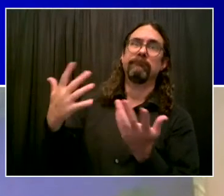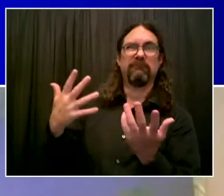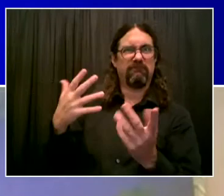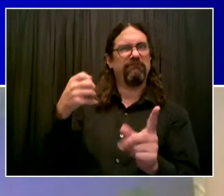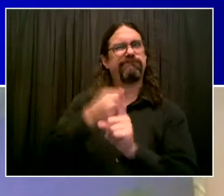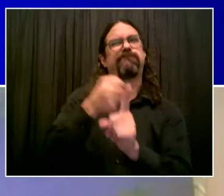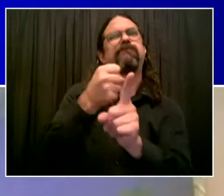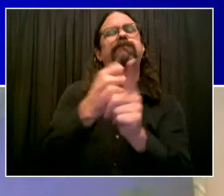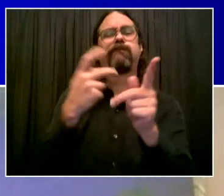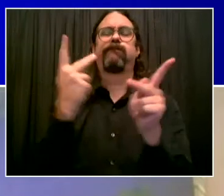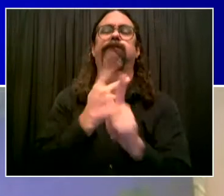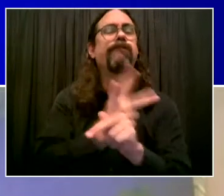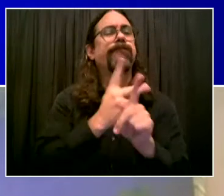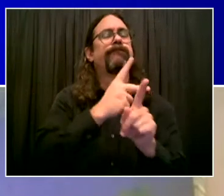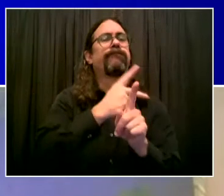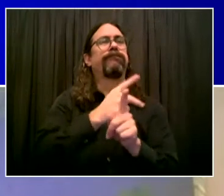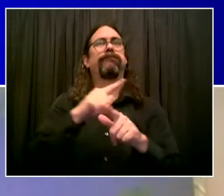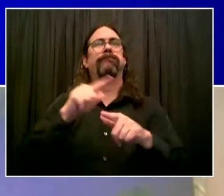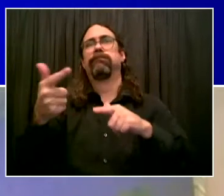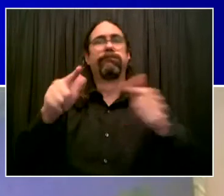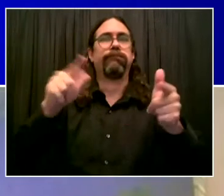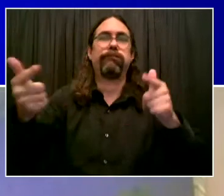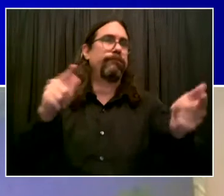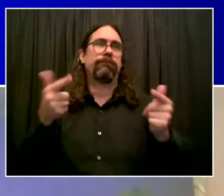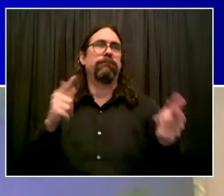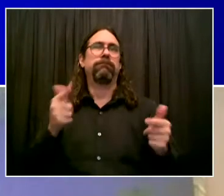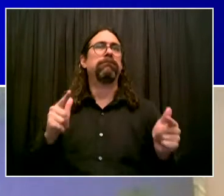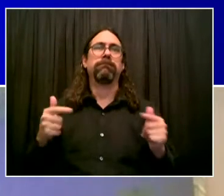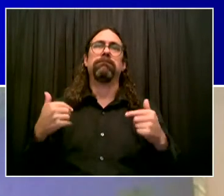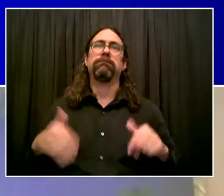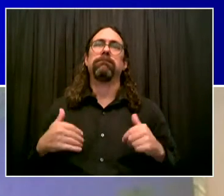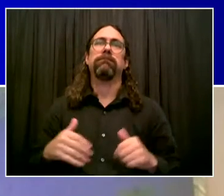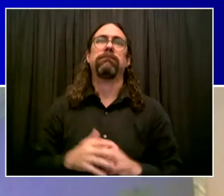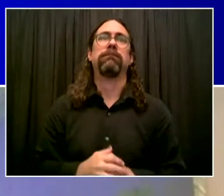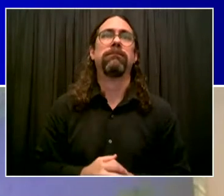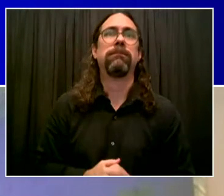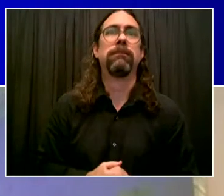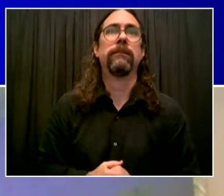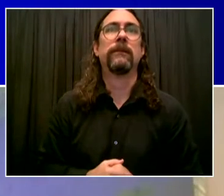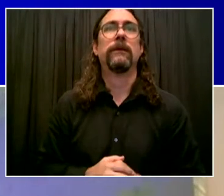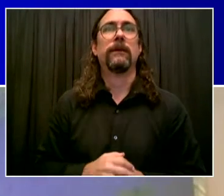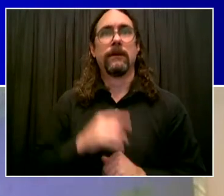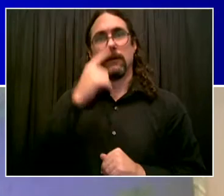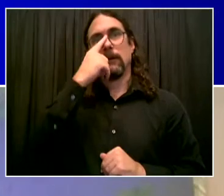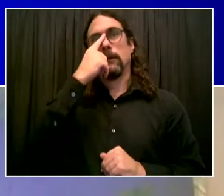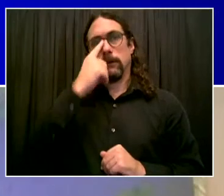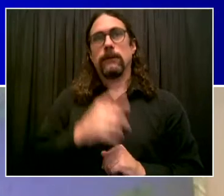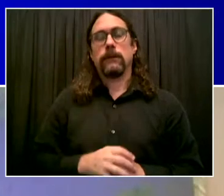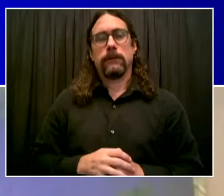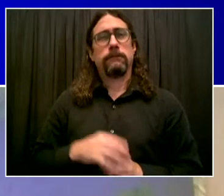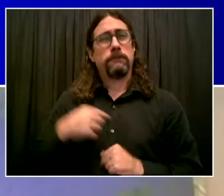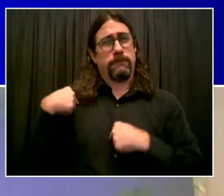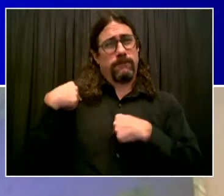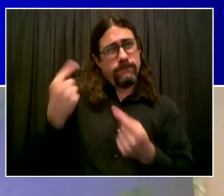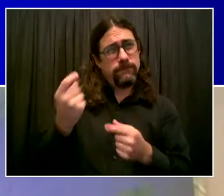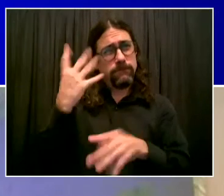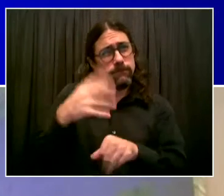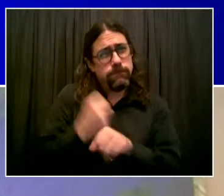FUNDAMENTAL RIGHT ENDANGERED AND THIS WILL TAKE US BACK ECDADES AND DECADES IN TIME.